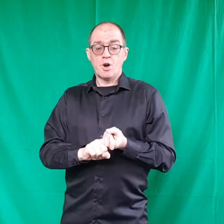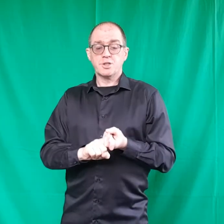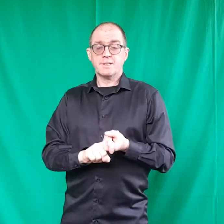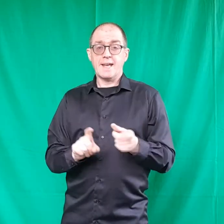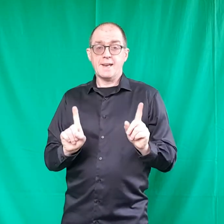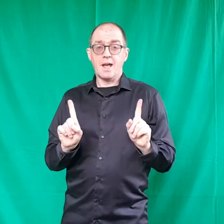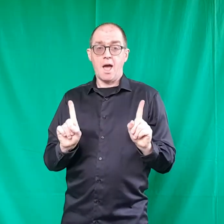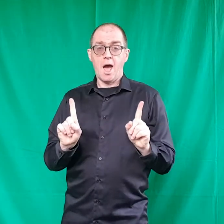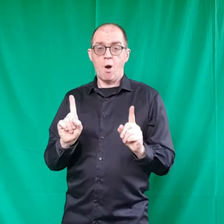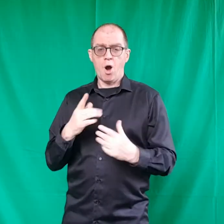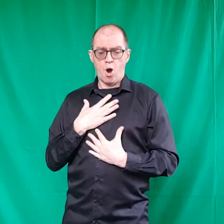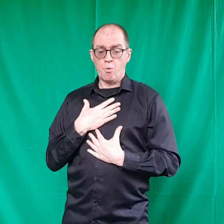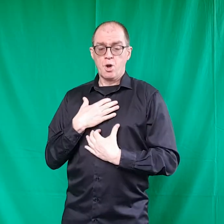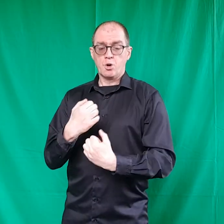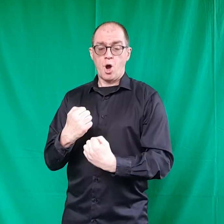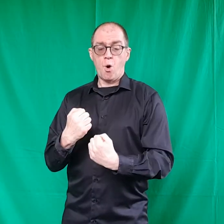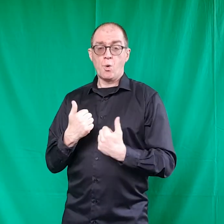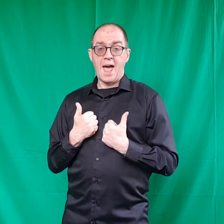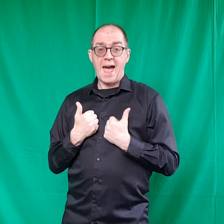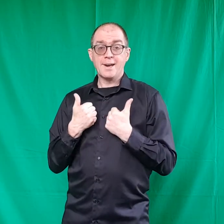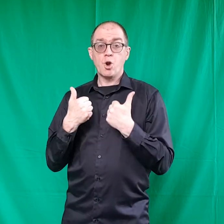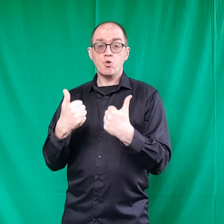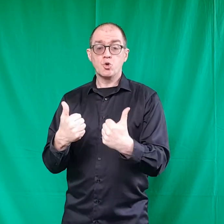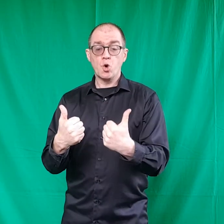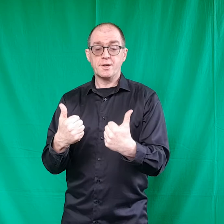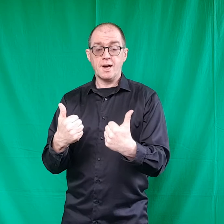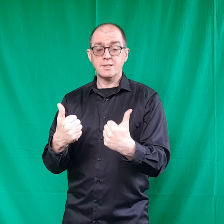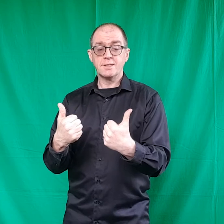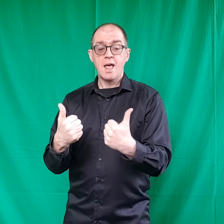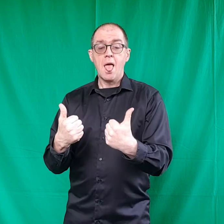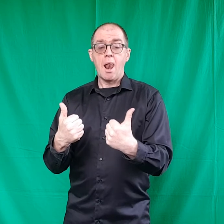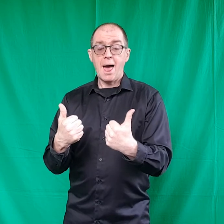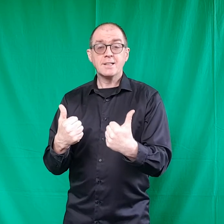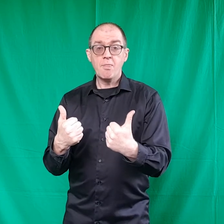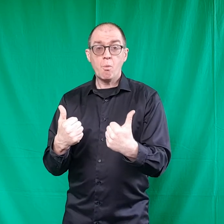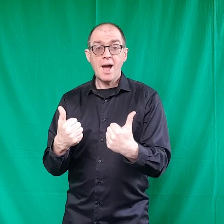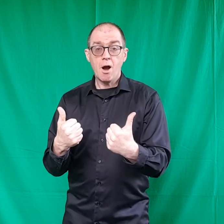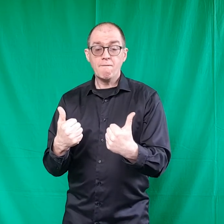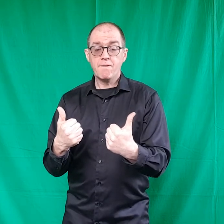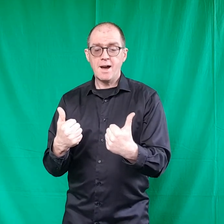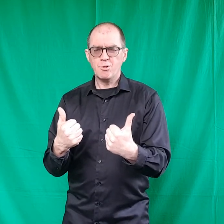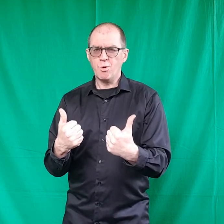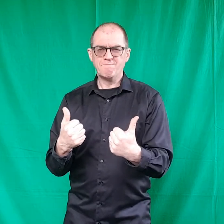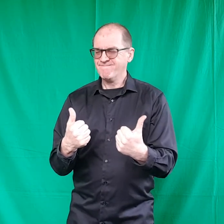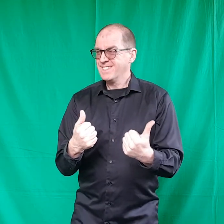'Trust in our own gold and goodness' 'Lighting the way home'